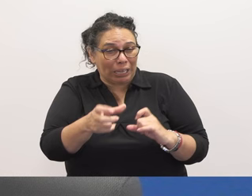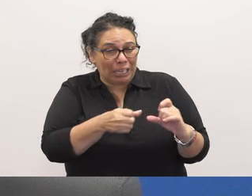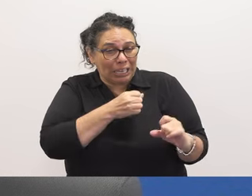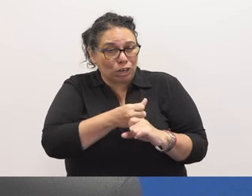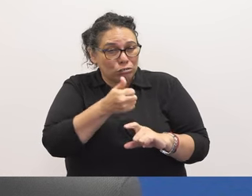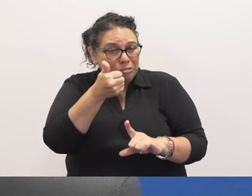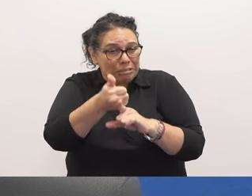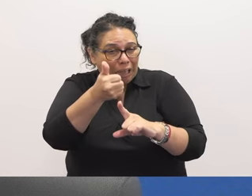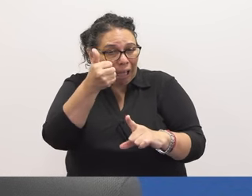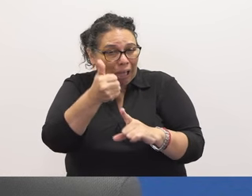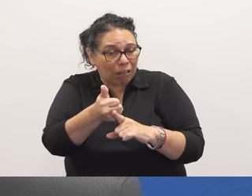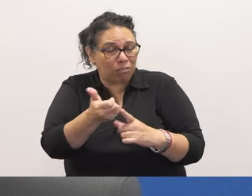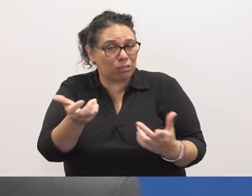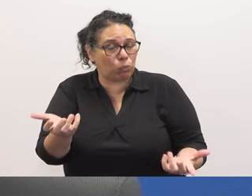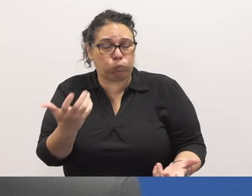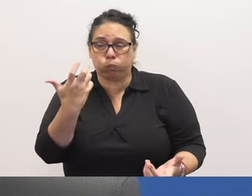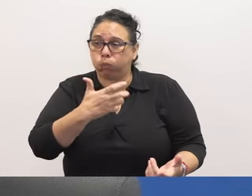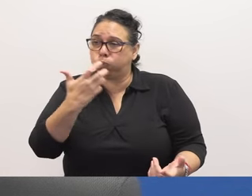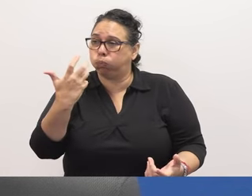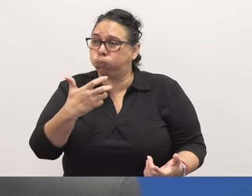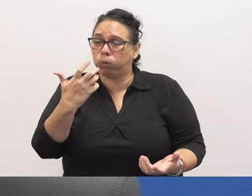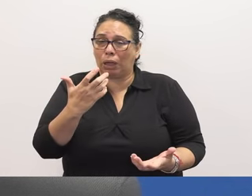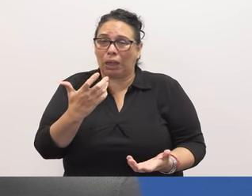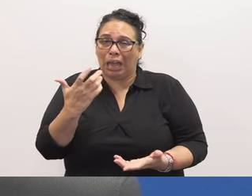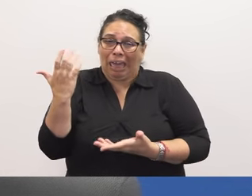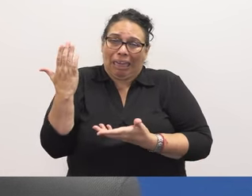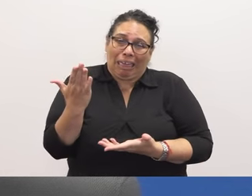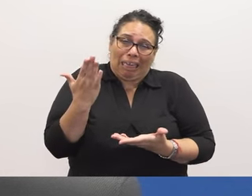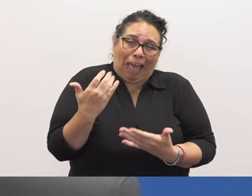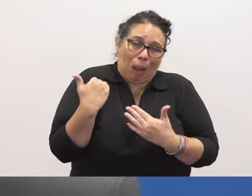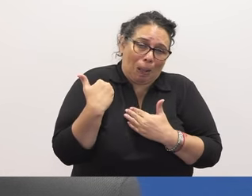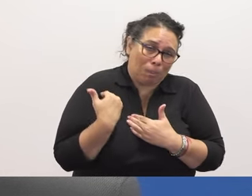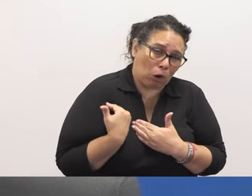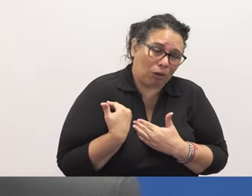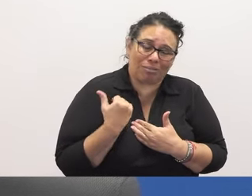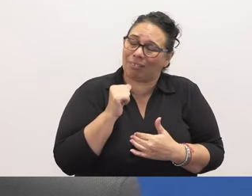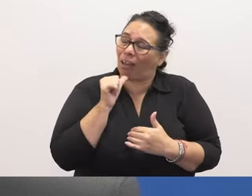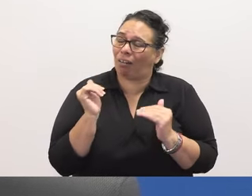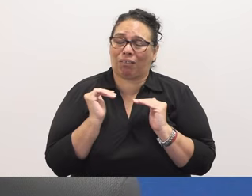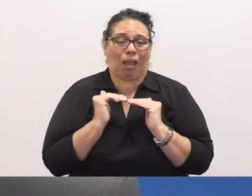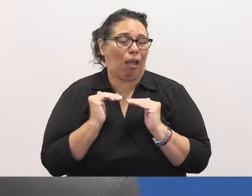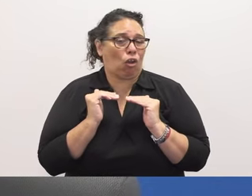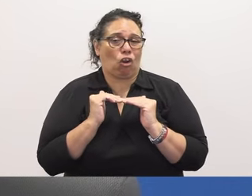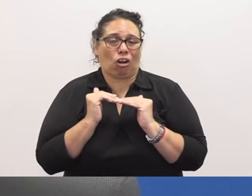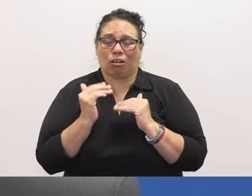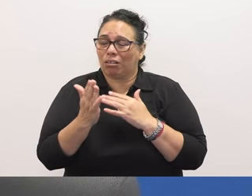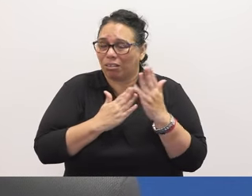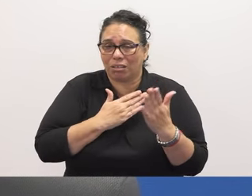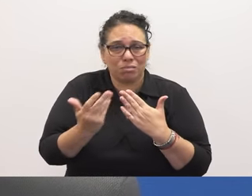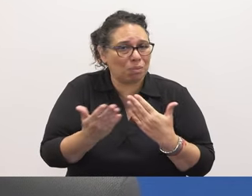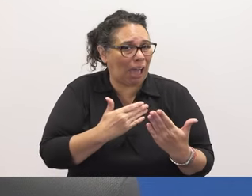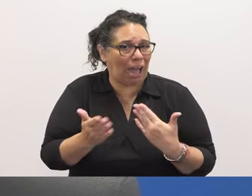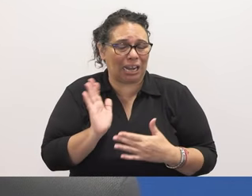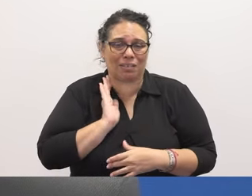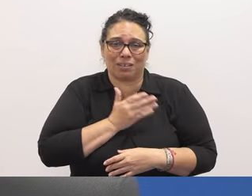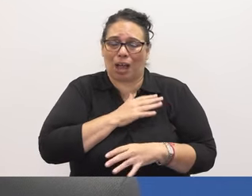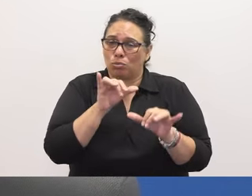and I would say unfairly carry some individual burden in this, in spite of our system,